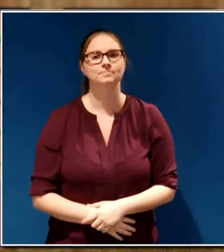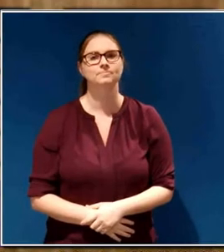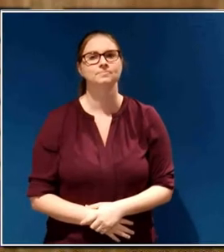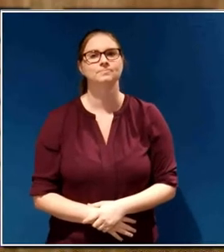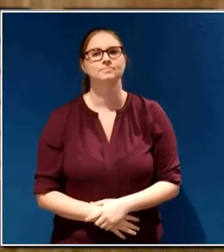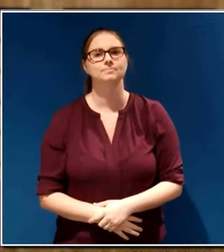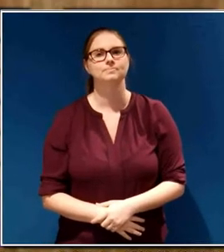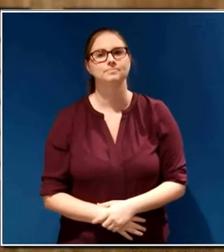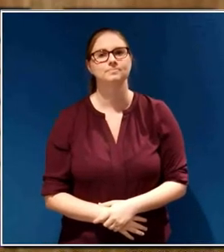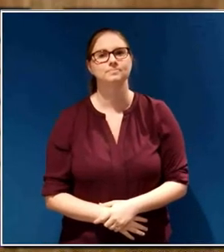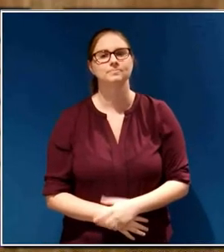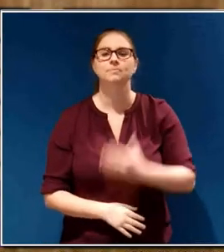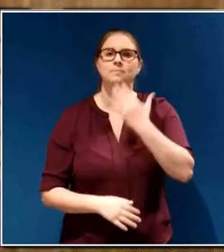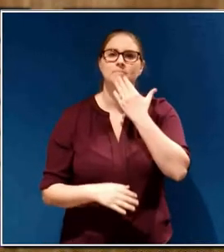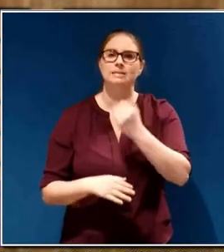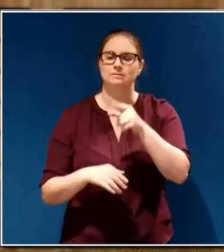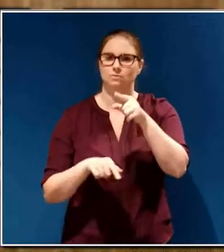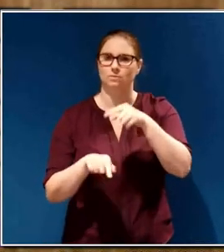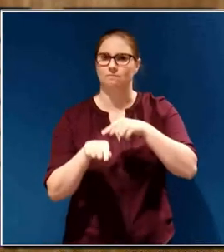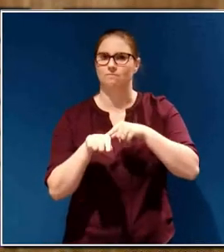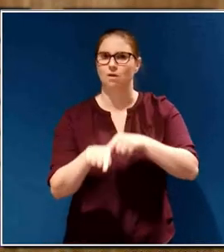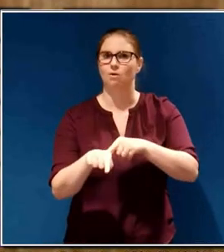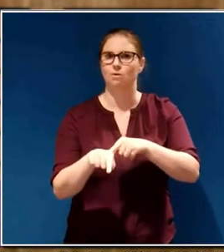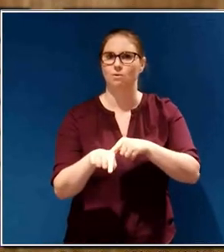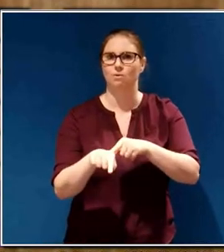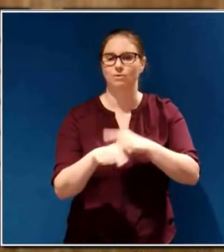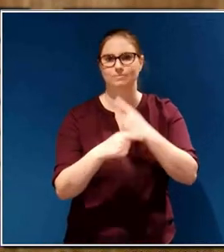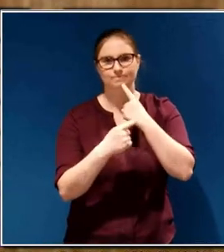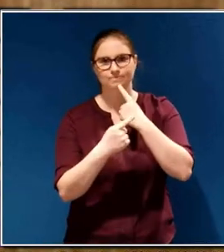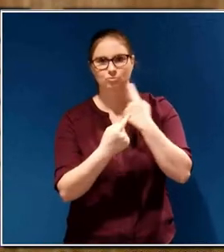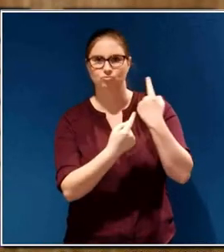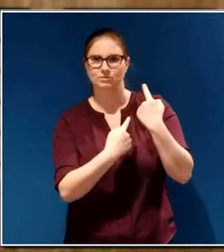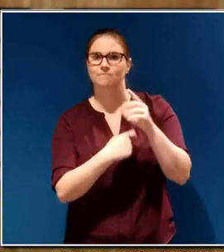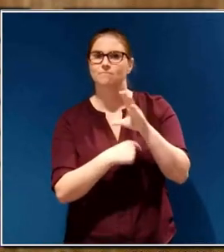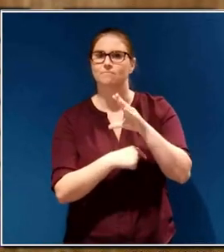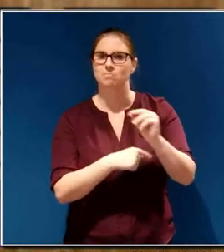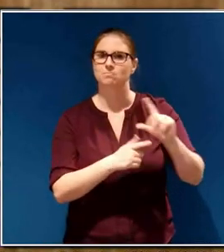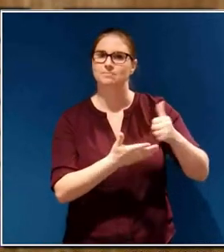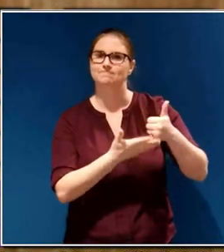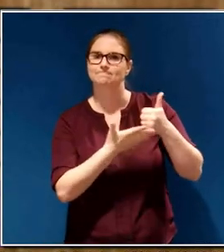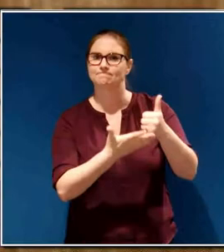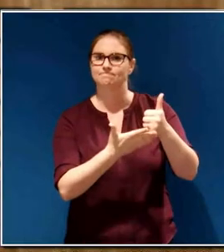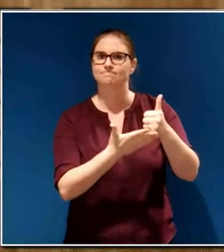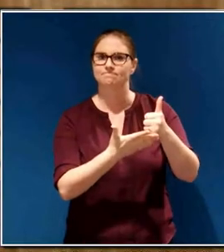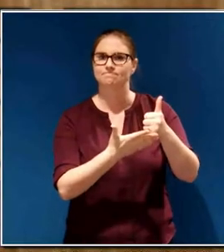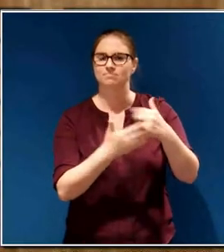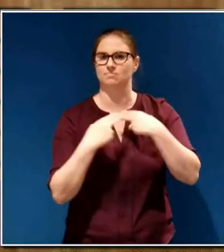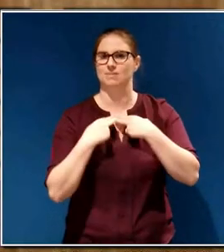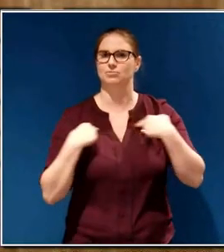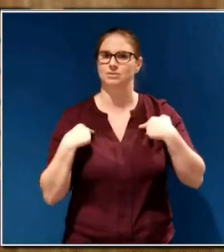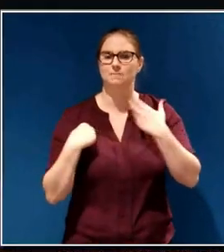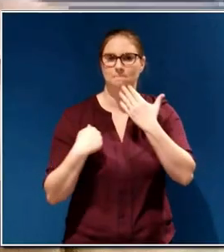of Commissioner Atkinson's Associate who will administer the affirmation to you. Thank you.